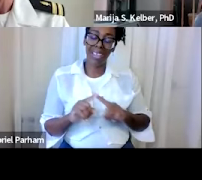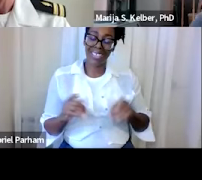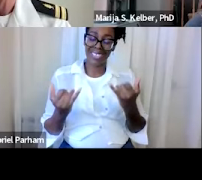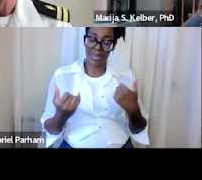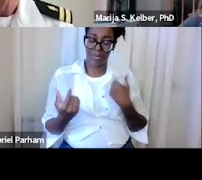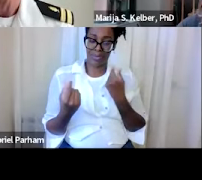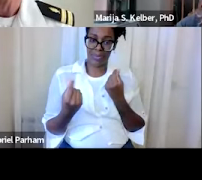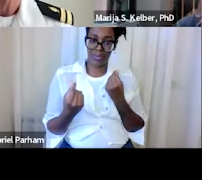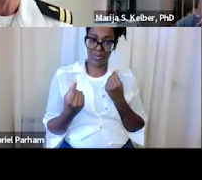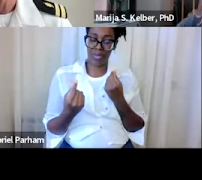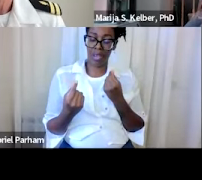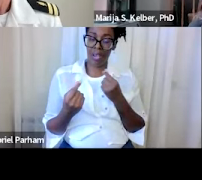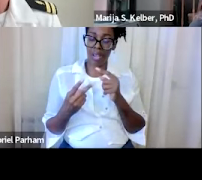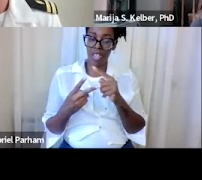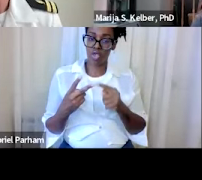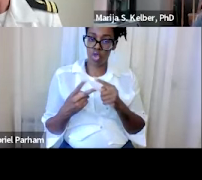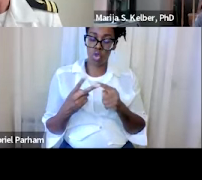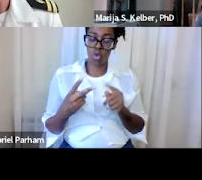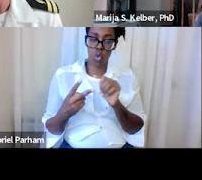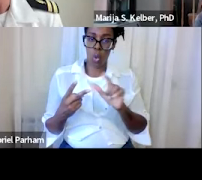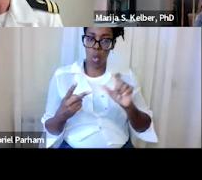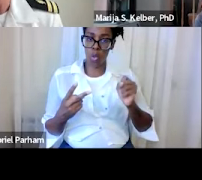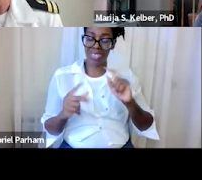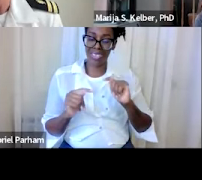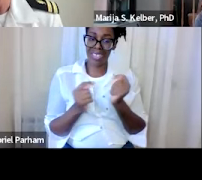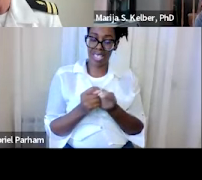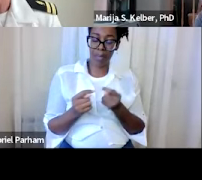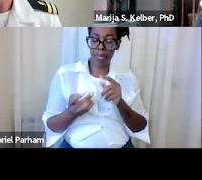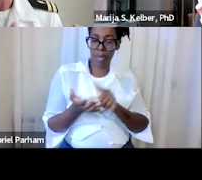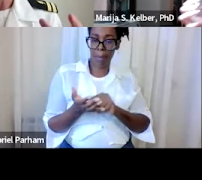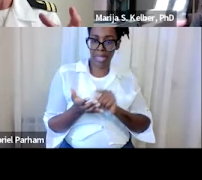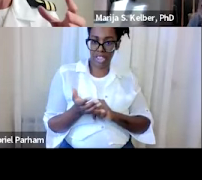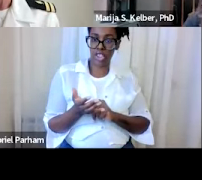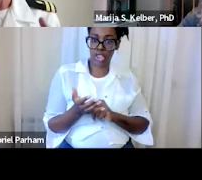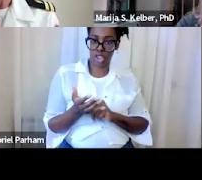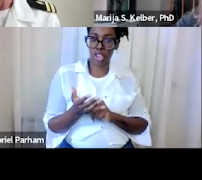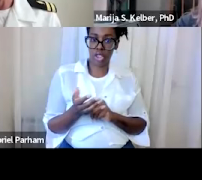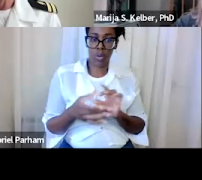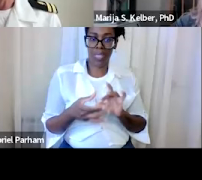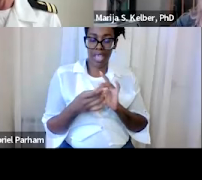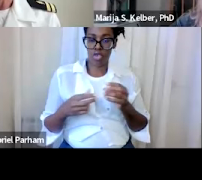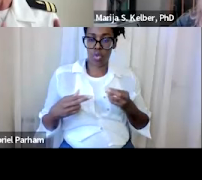two of the clinical support tools that our team has published on the resources that came out of the projects